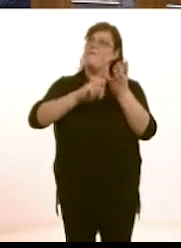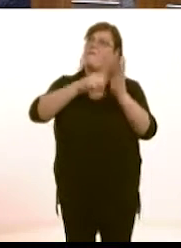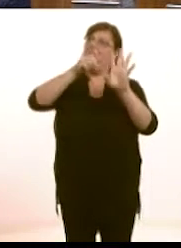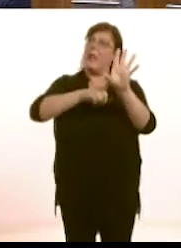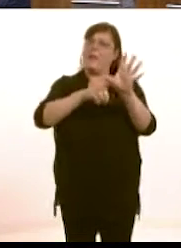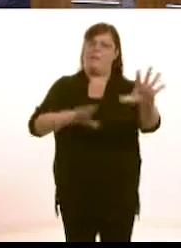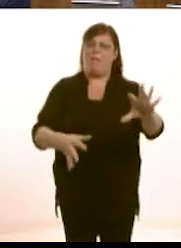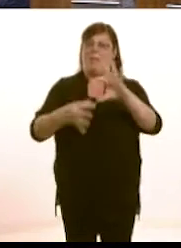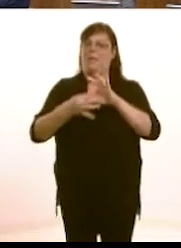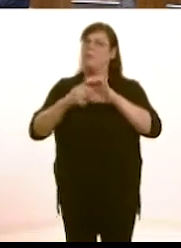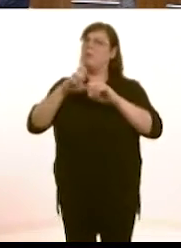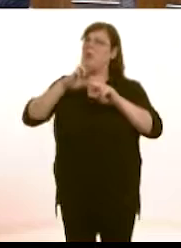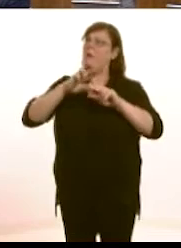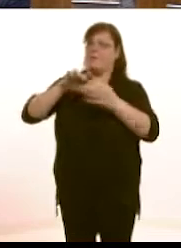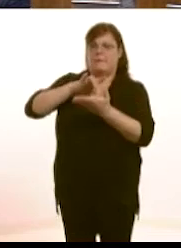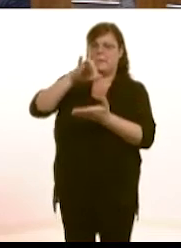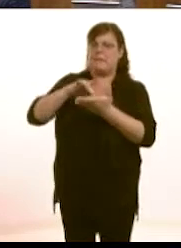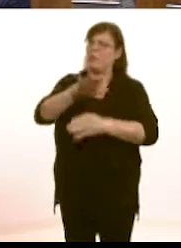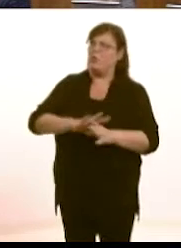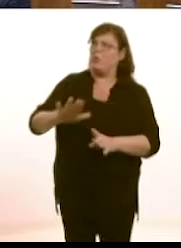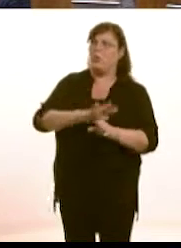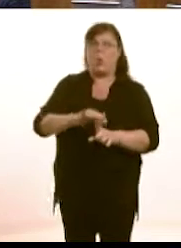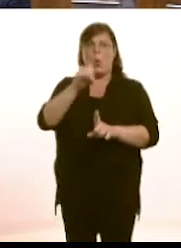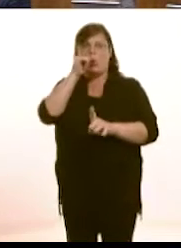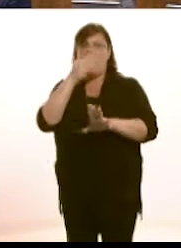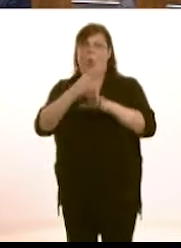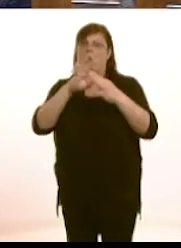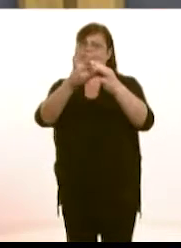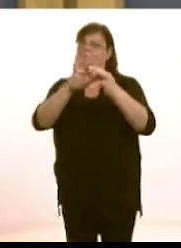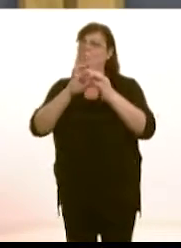and, while I welcome this association and the many benefits it may bring, in geographic